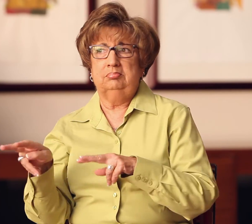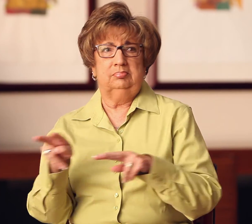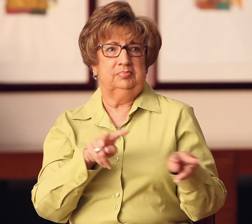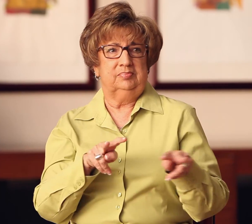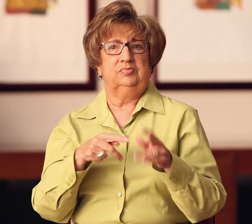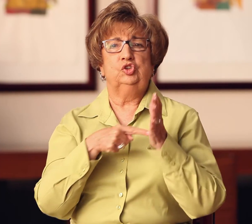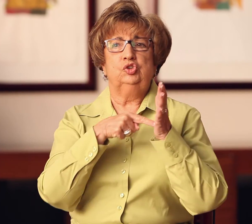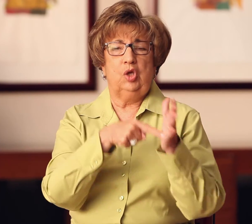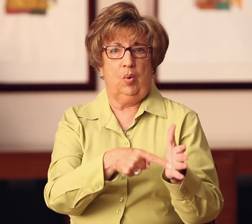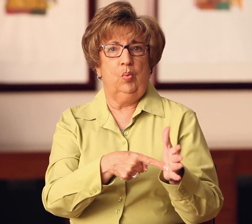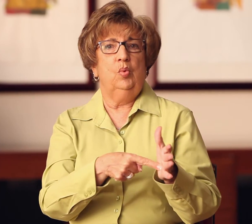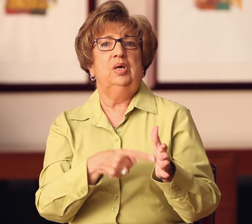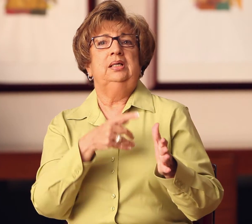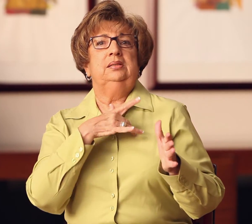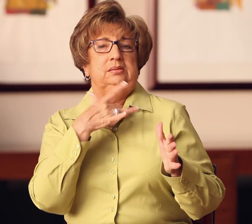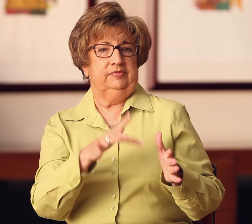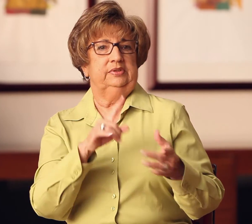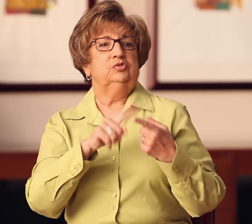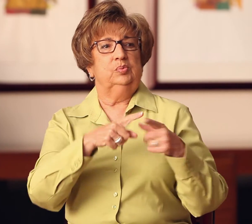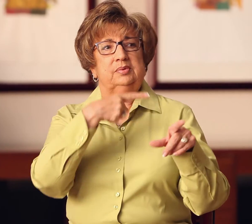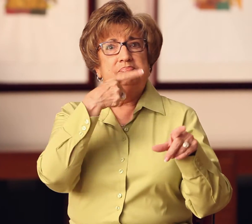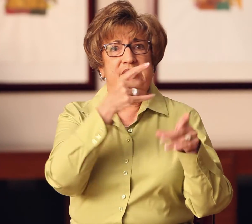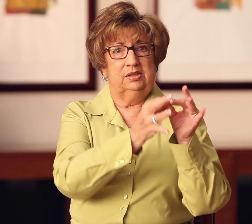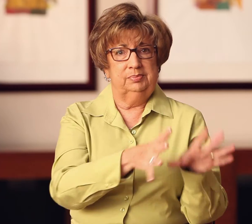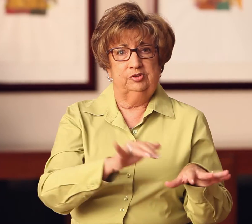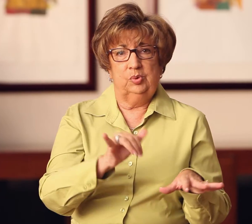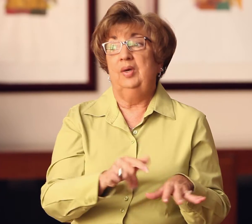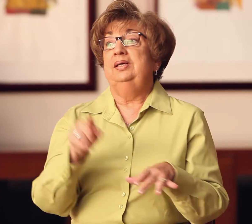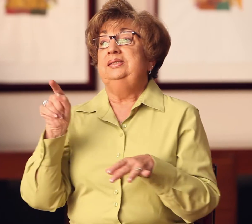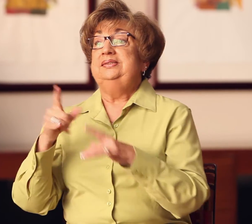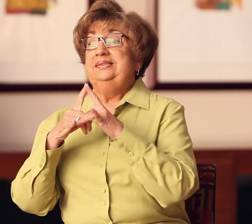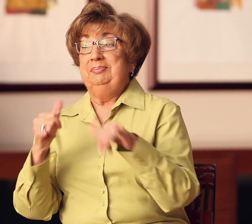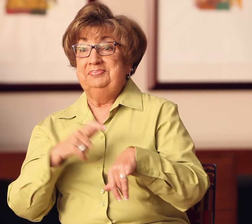show sensitivity to the hearing interpreter. At the same time, the deaf person is seeing